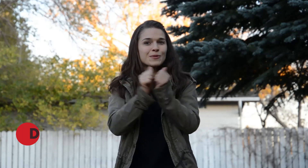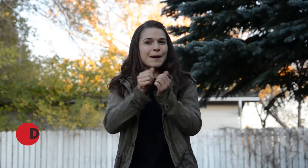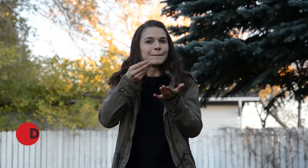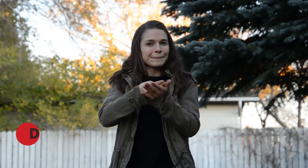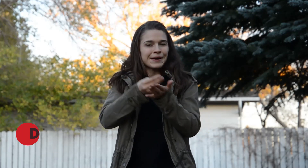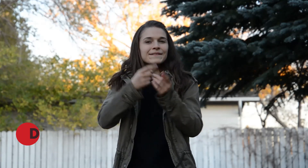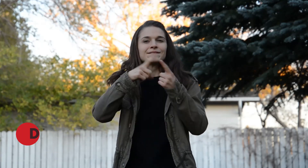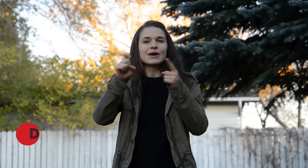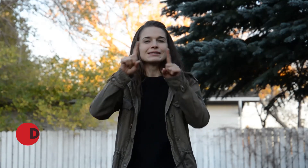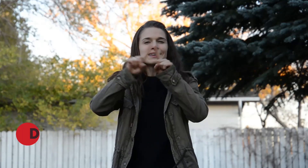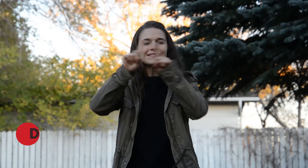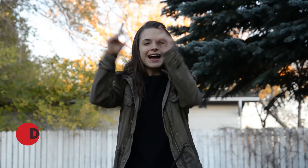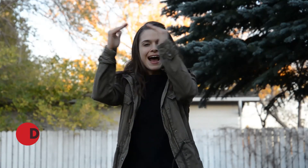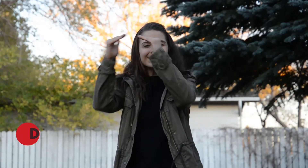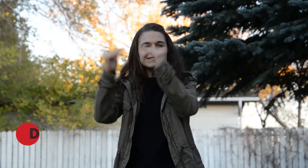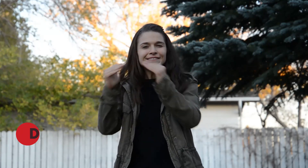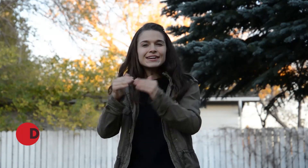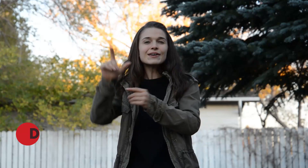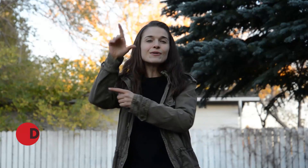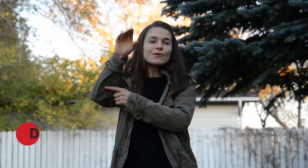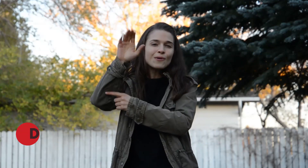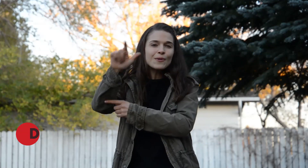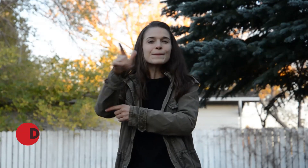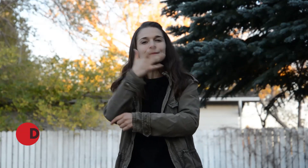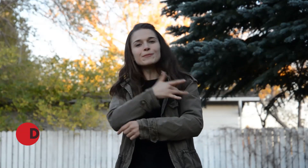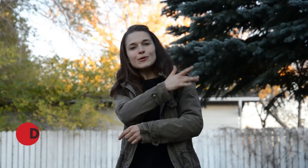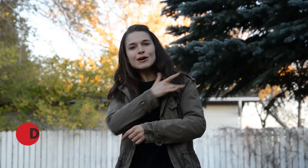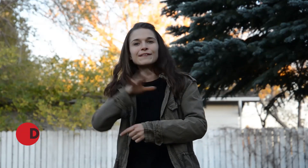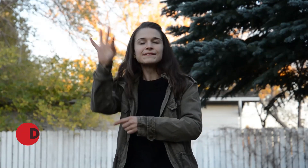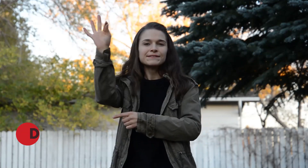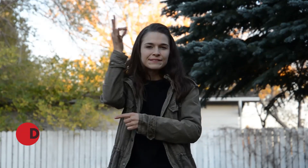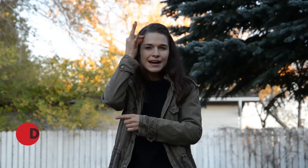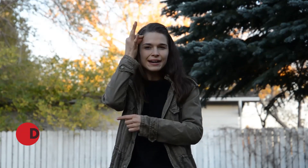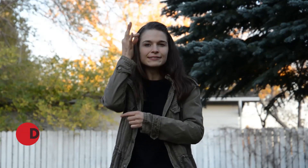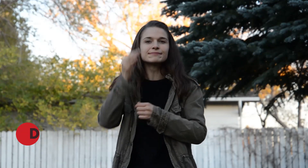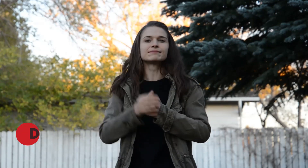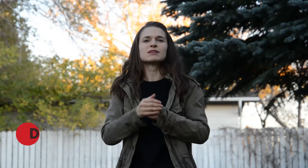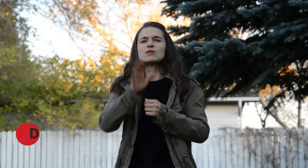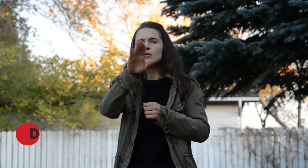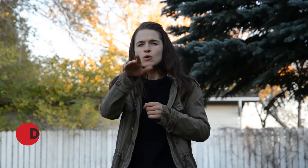with funding from all local, provincial and federal governments.